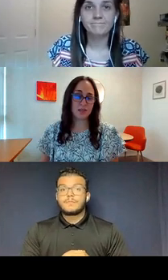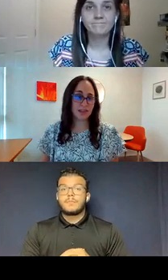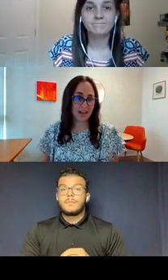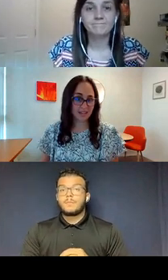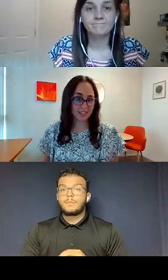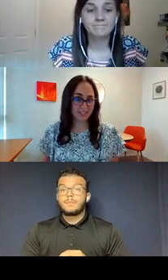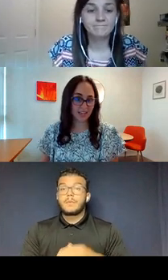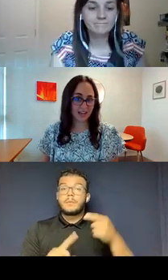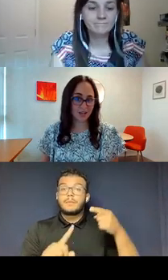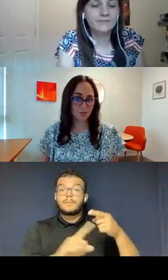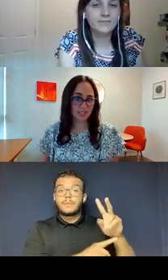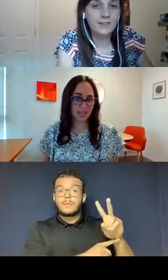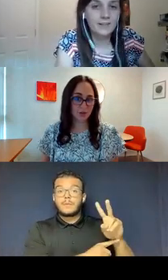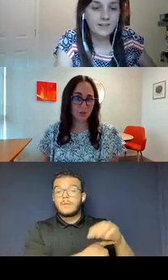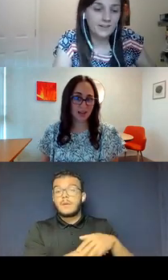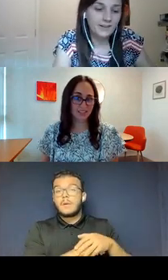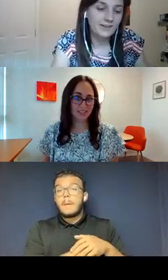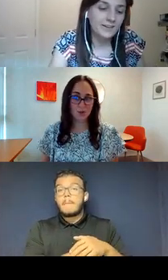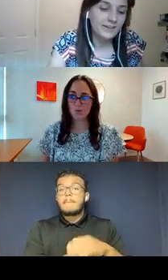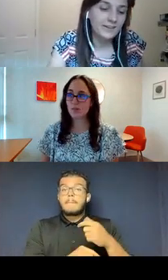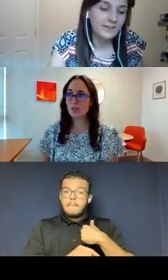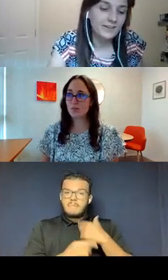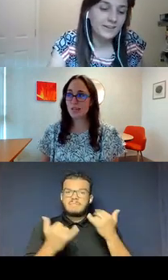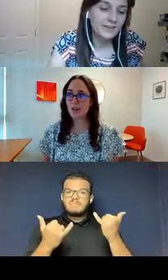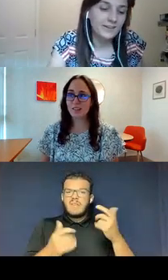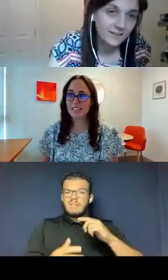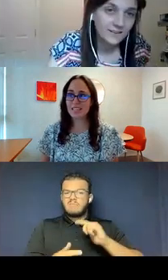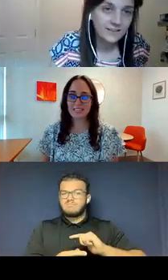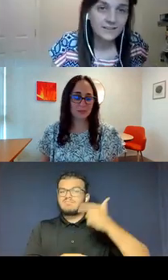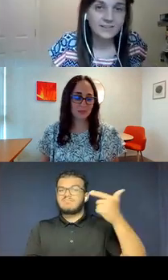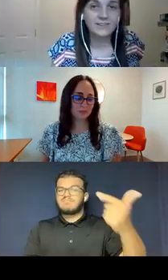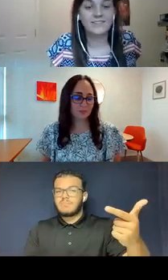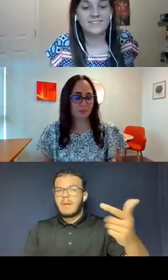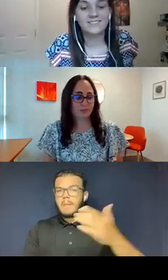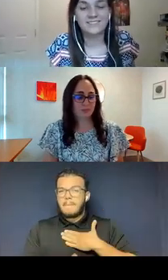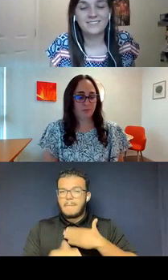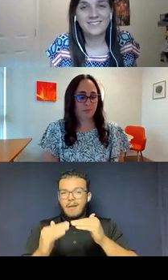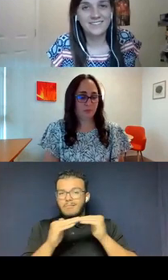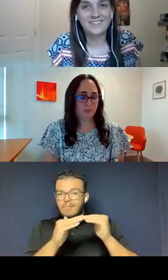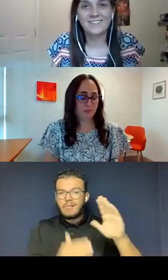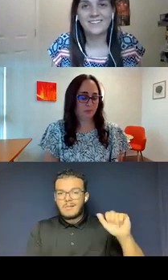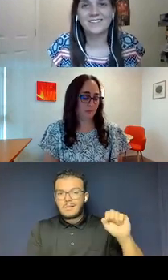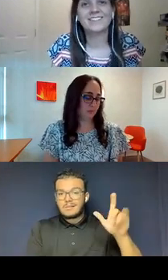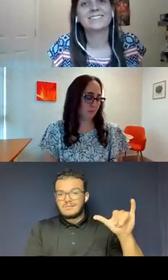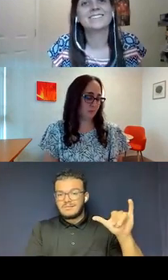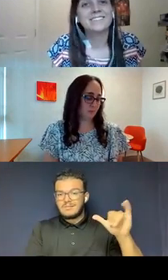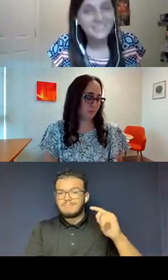So with that, I will now pass it over to my colleague Casey.